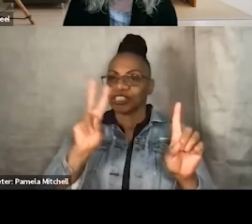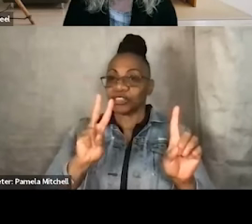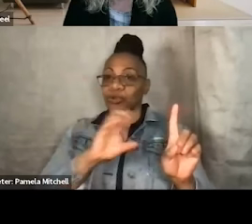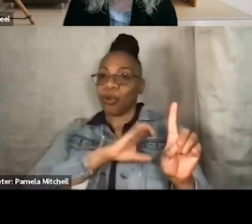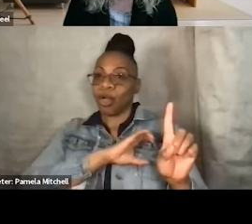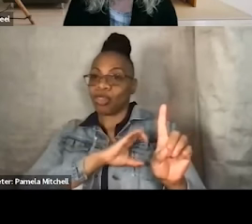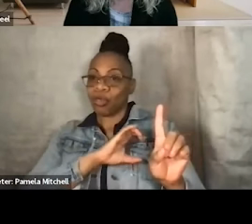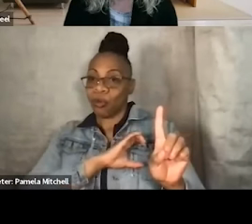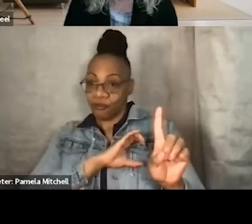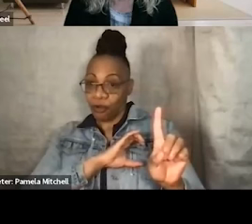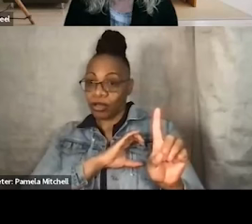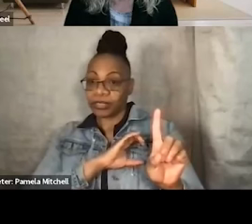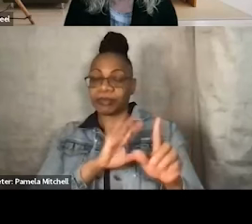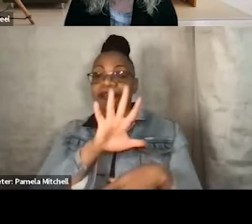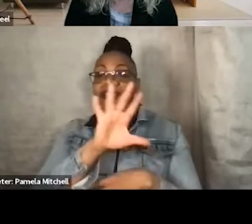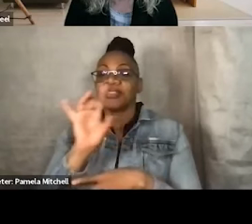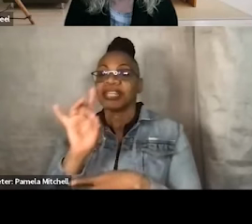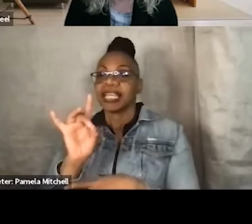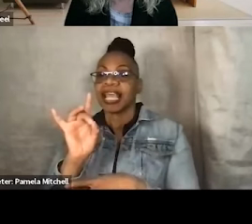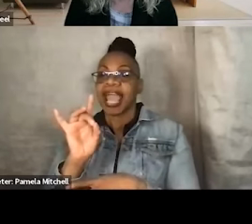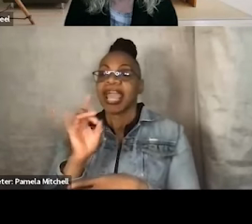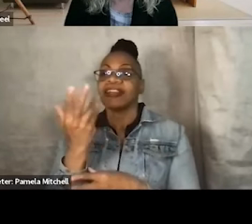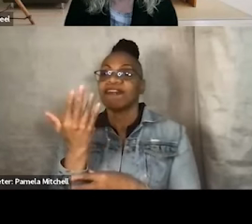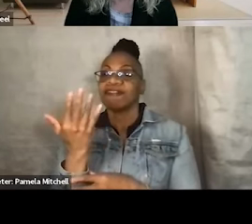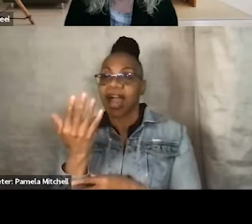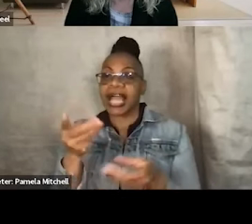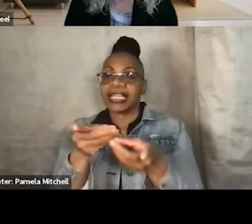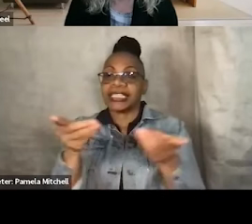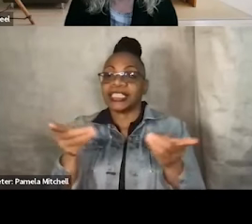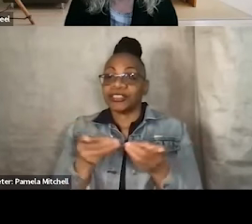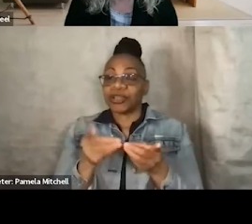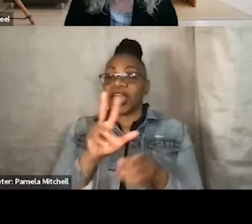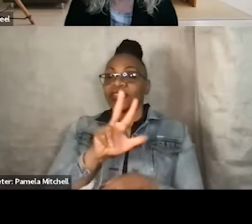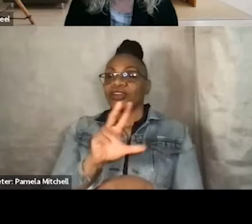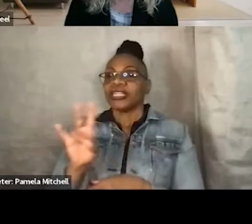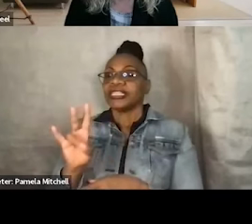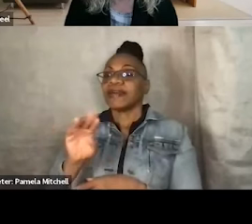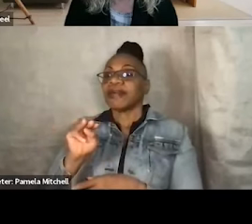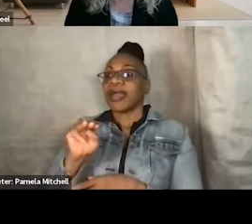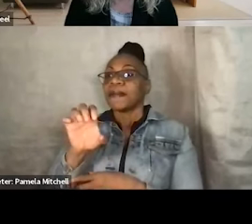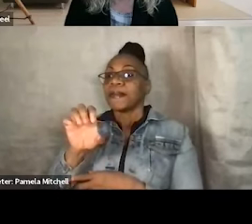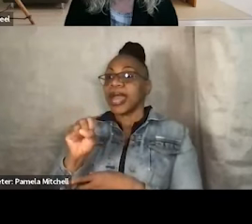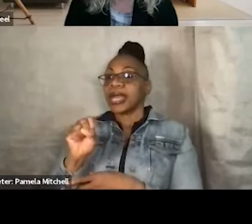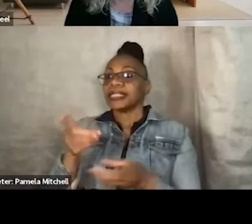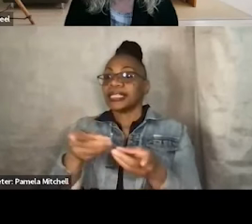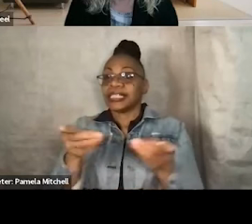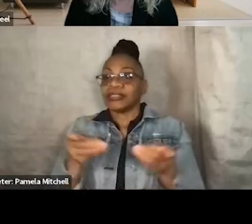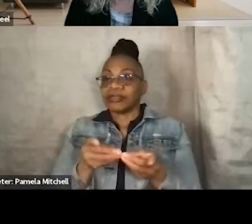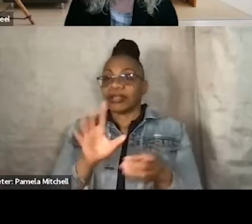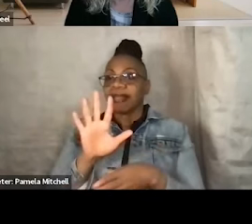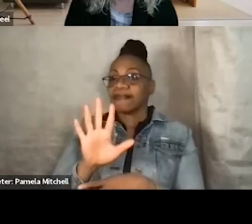58 fire districts, and 37 EMS districts. And we have five Certified Community Behavioral Health Clinics,